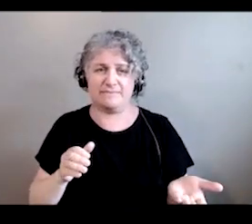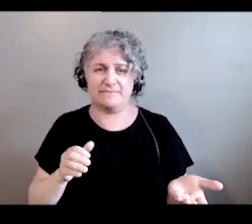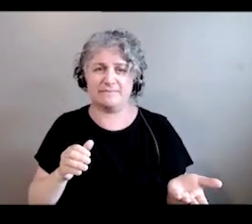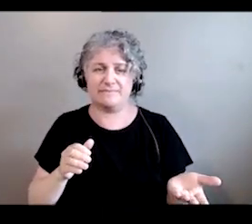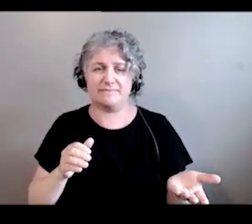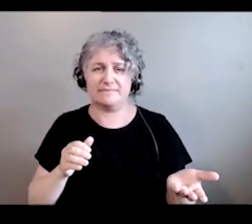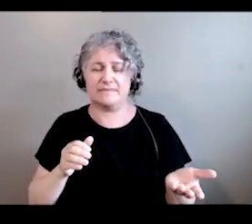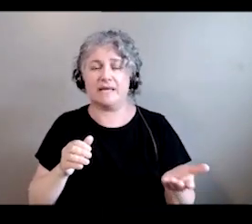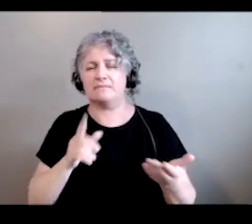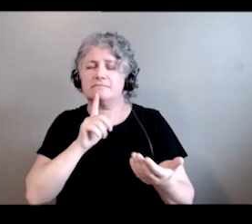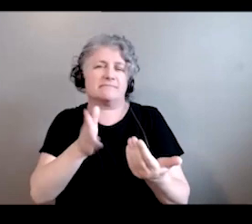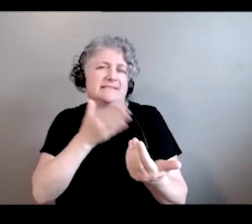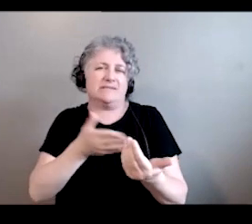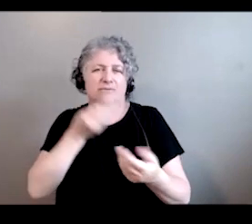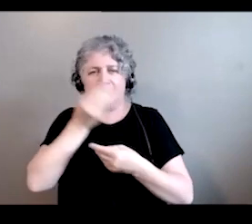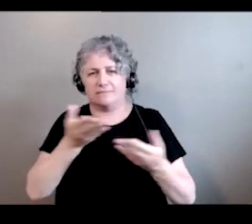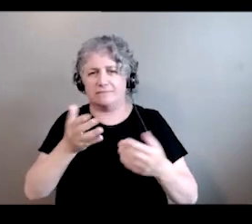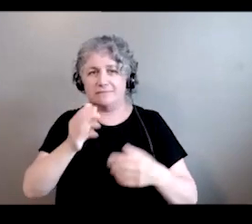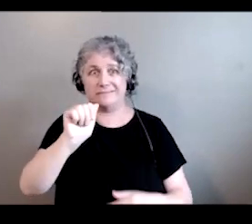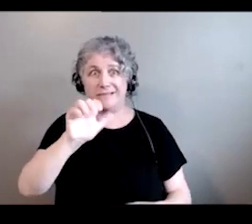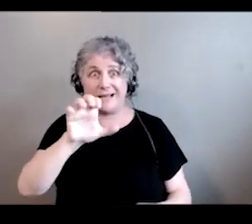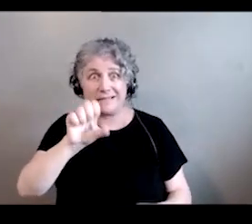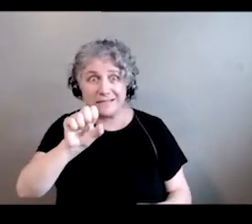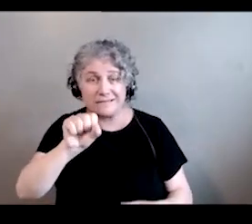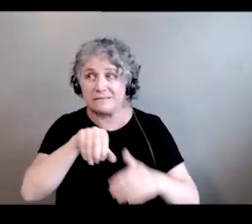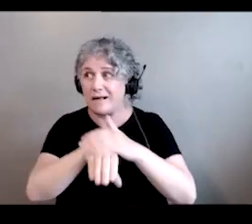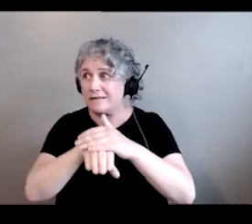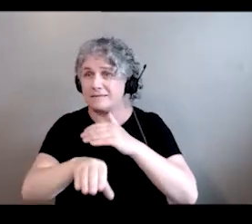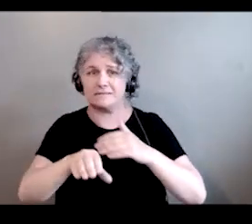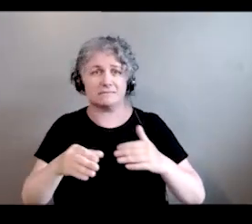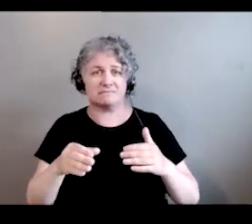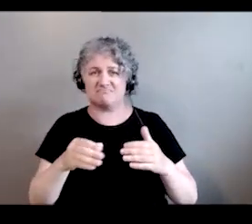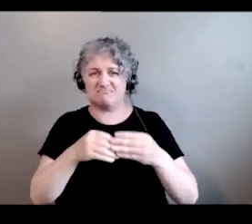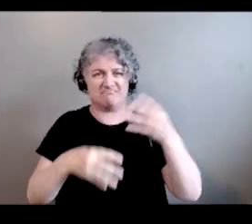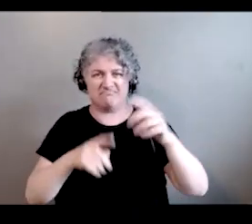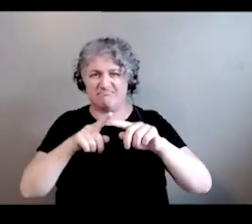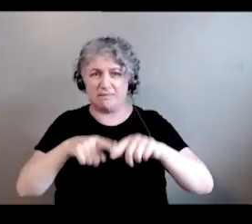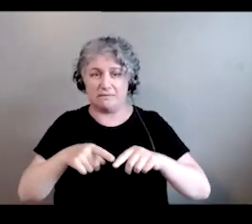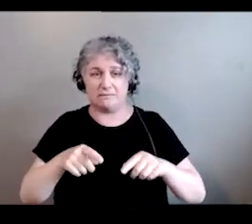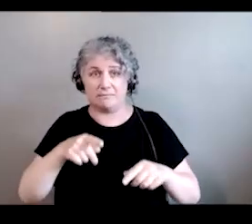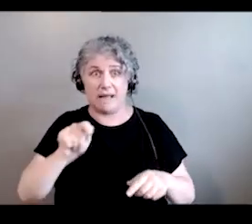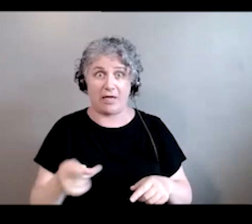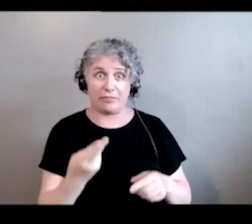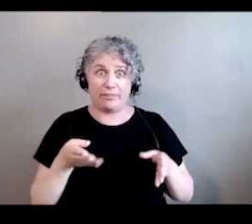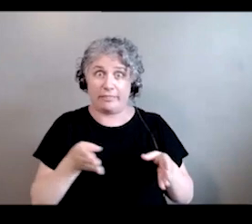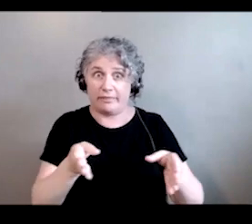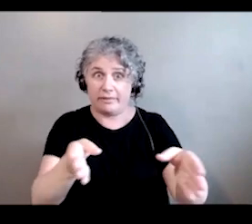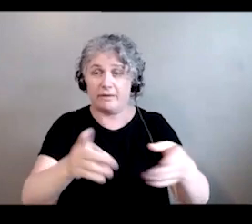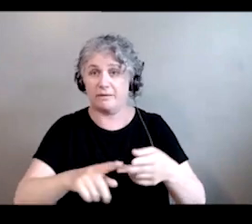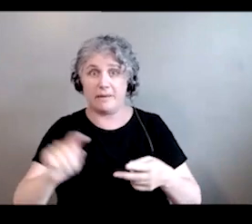Alright, well it's easy just to say access, you know, whether it is, you know, even from everything from whether it's just the path, but whether it's washrooms too.